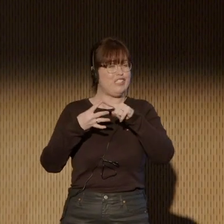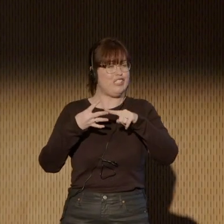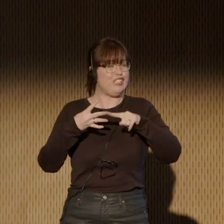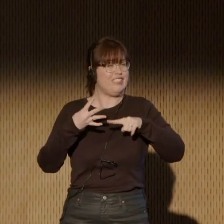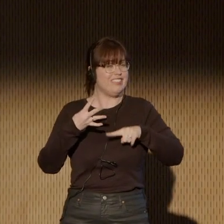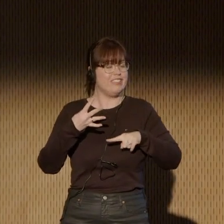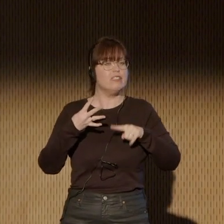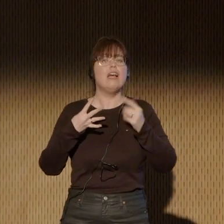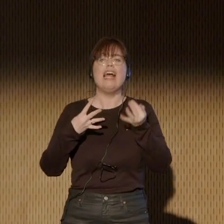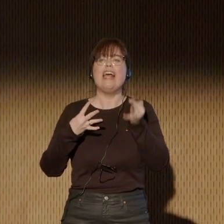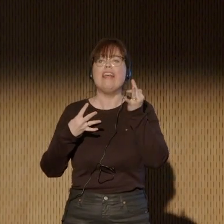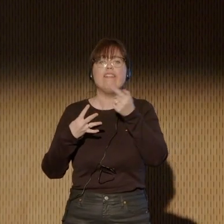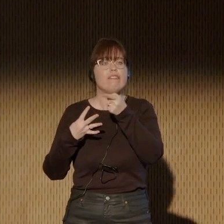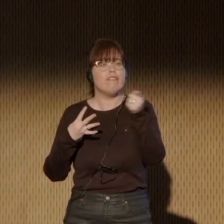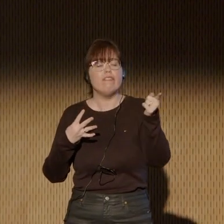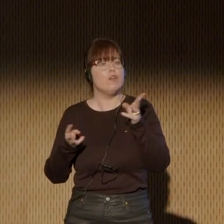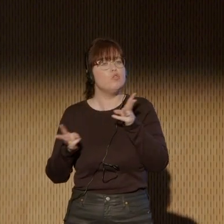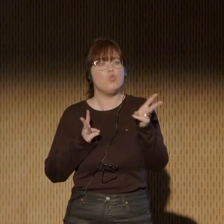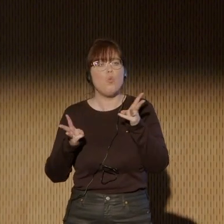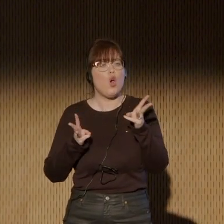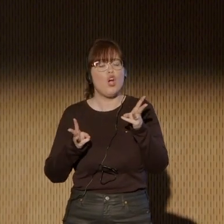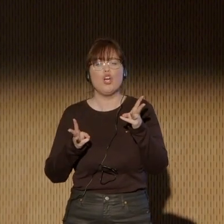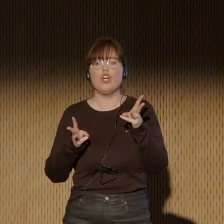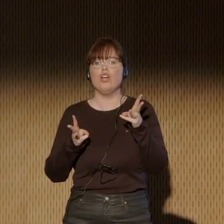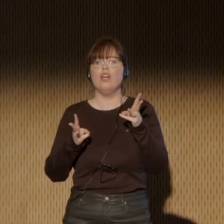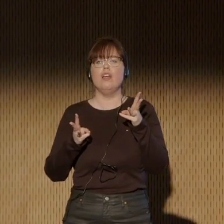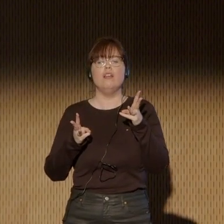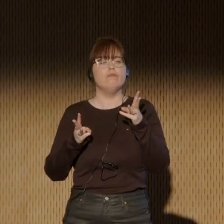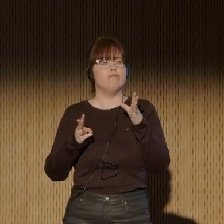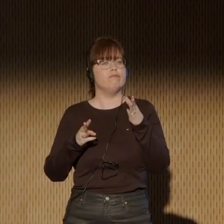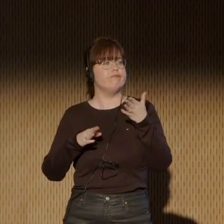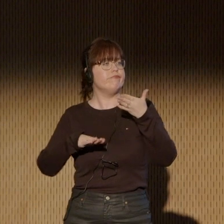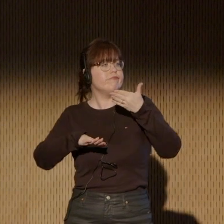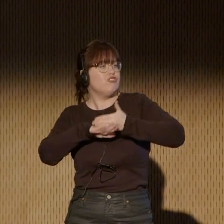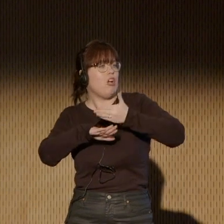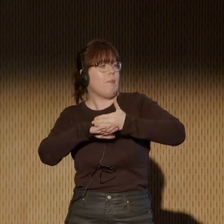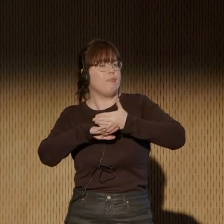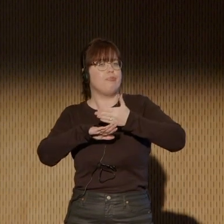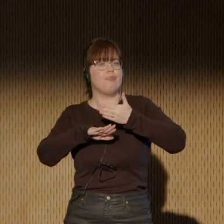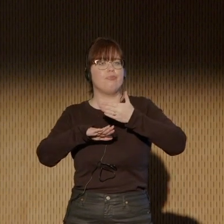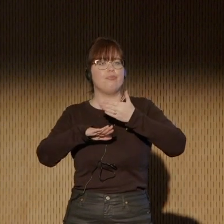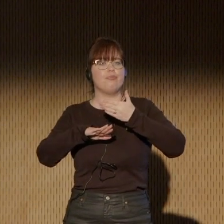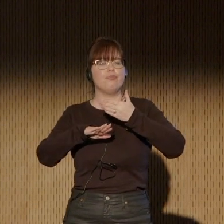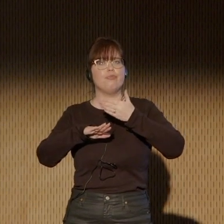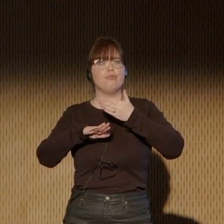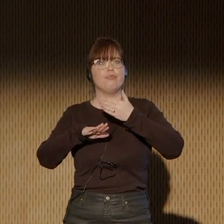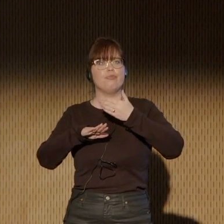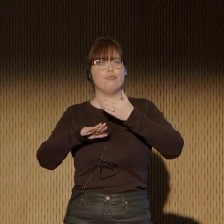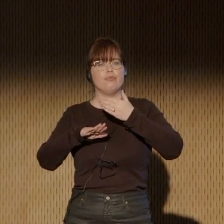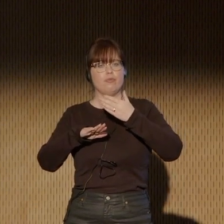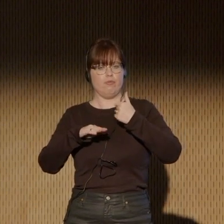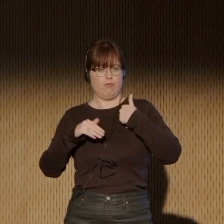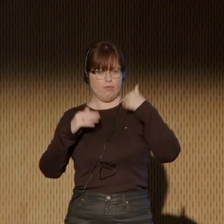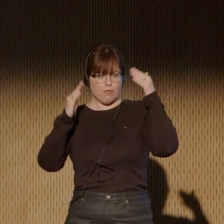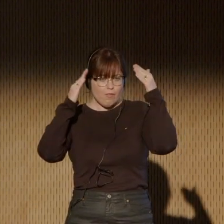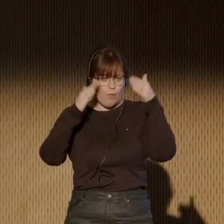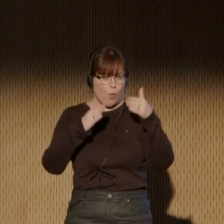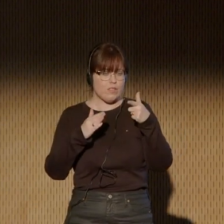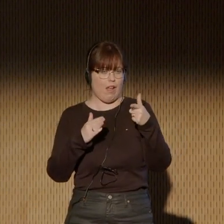If you're not working in a role that is either looking at measuring the impact in the teaching